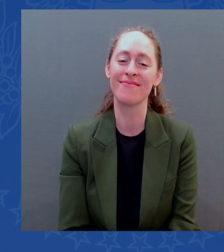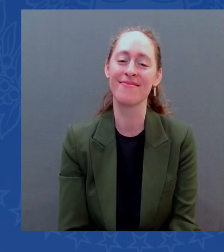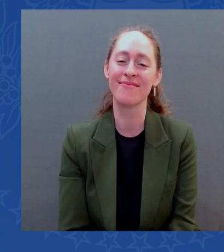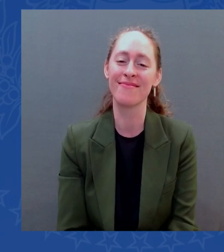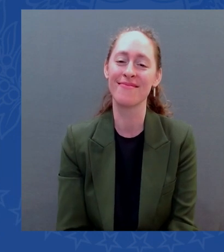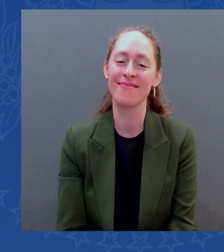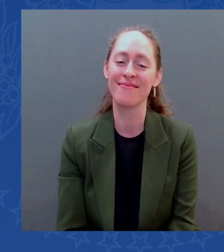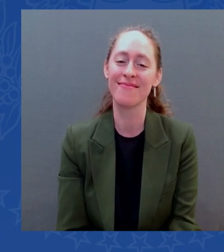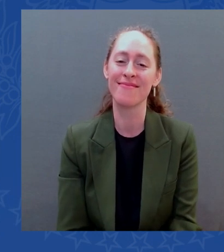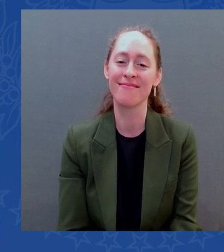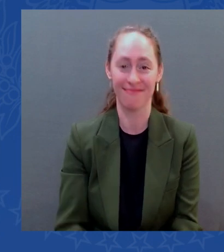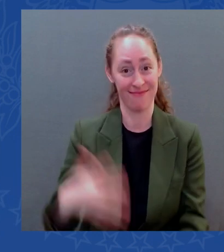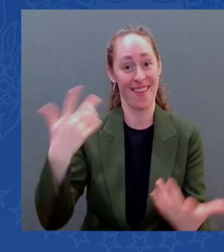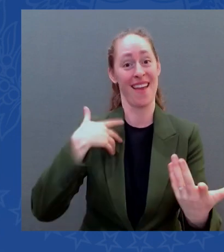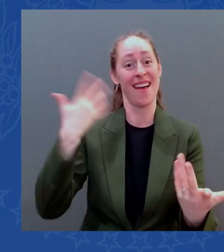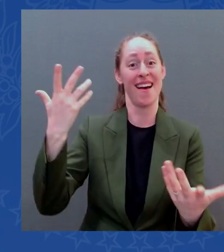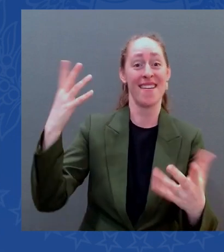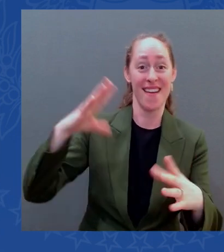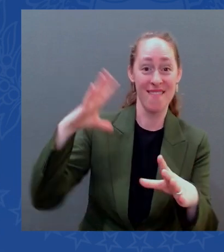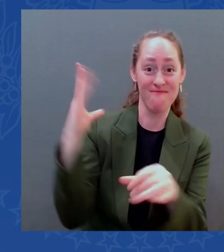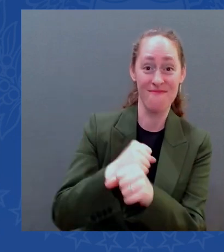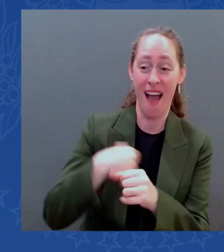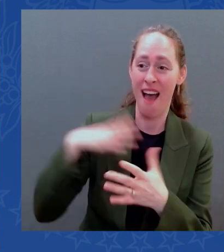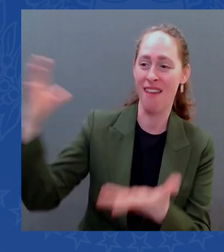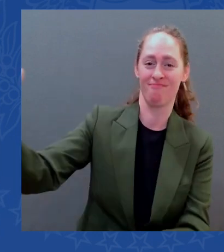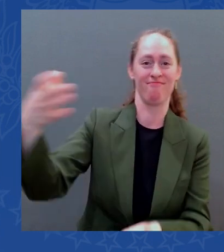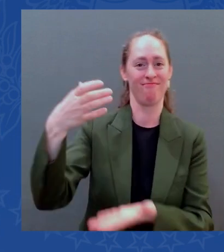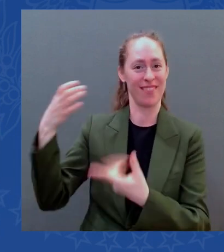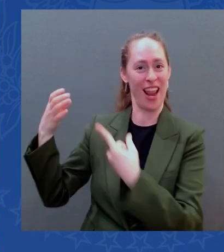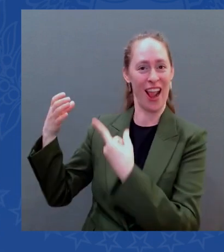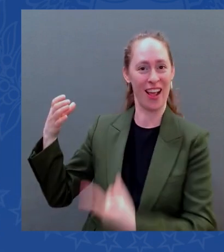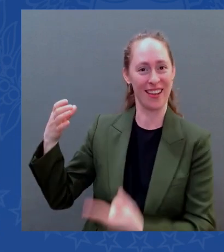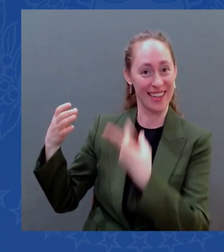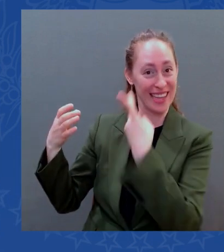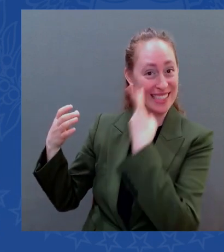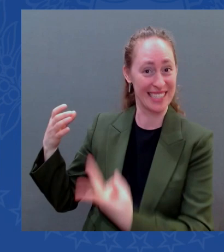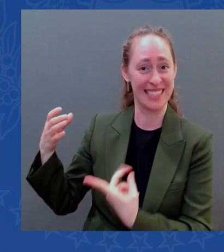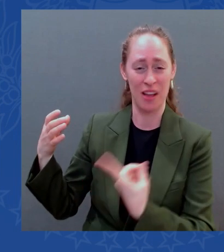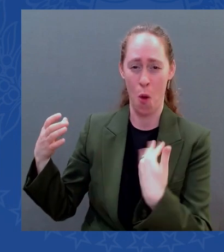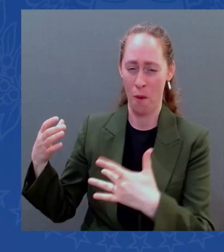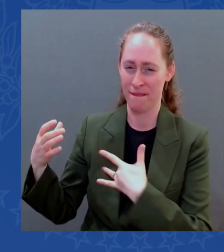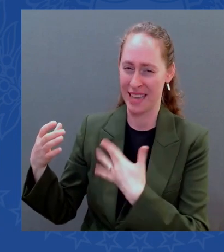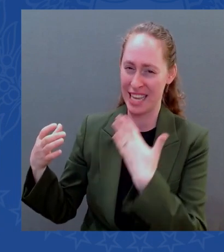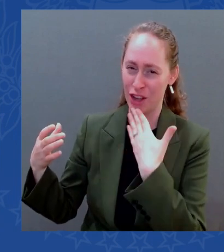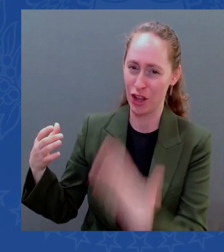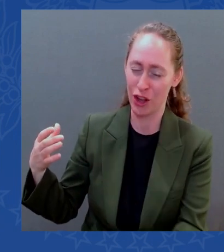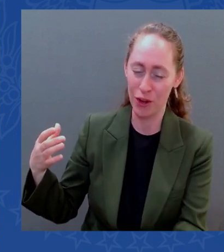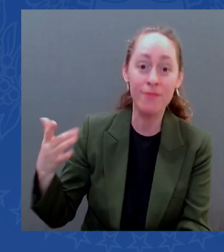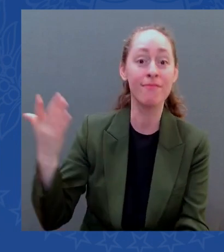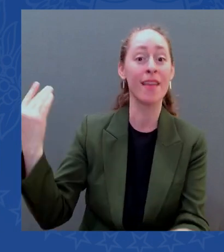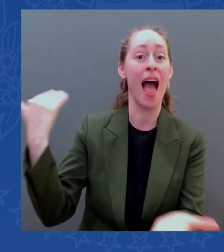The second championship run also had its challenges. We still had to abide by some restrictions